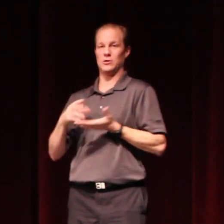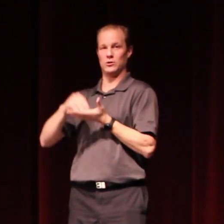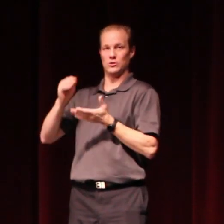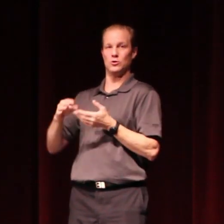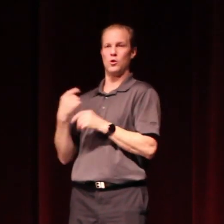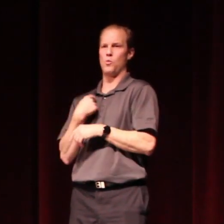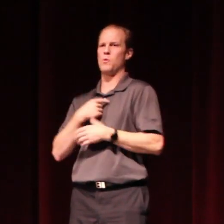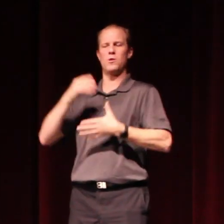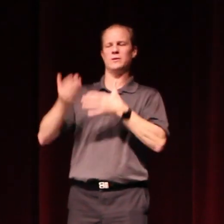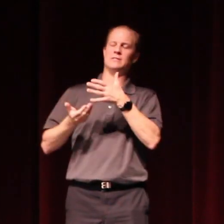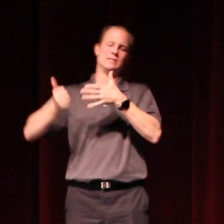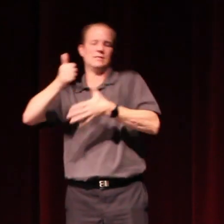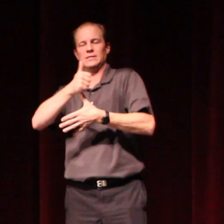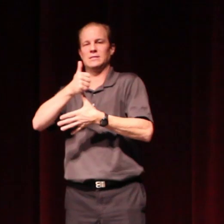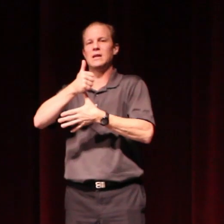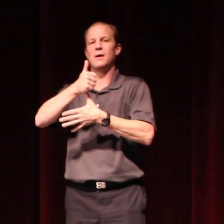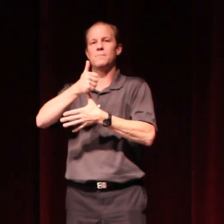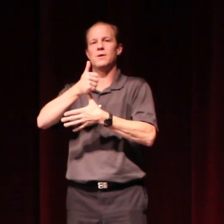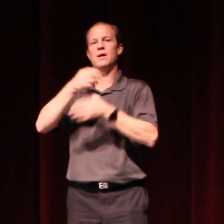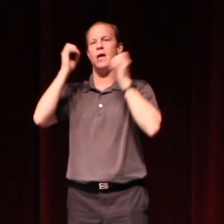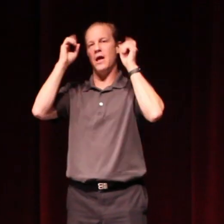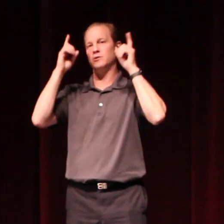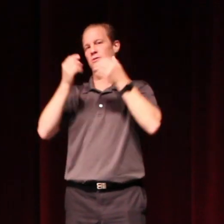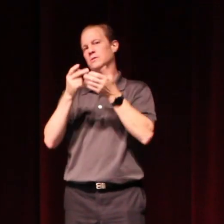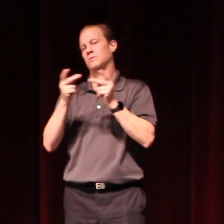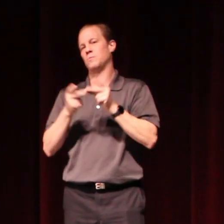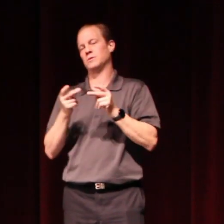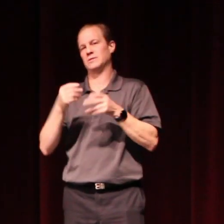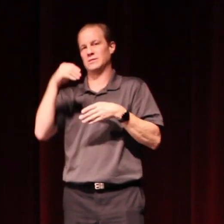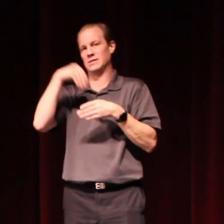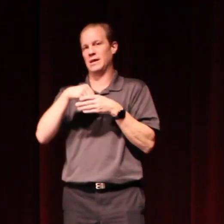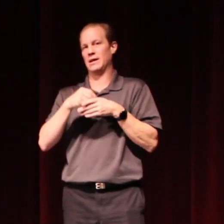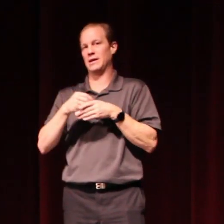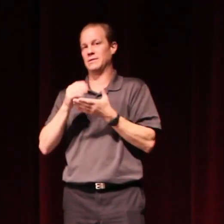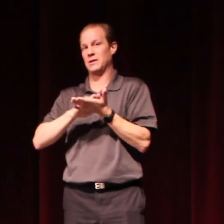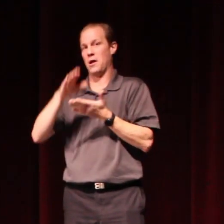in the college for standardized test scores, and that was a pretty regular occurrence.